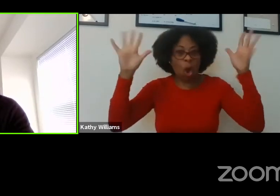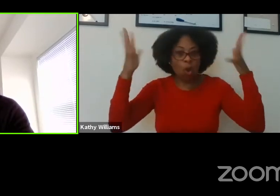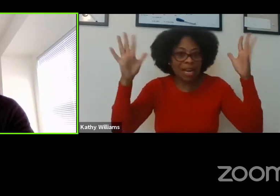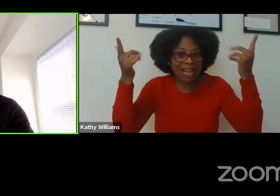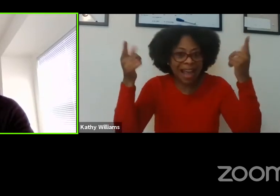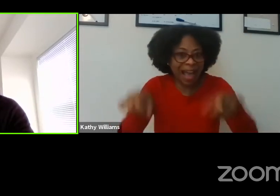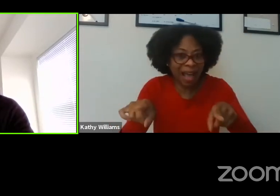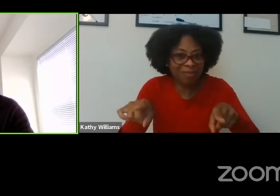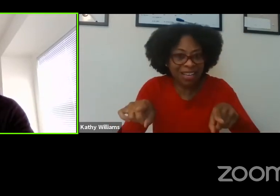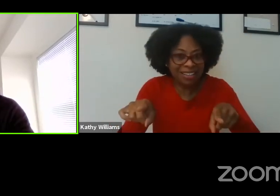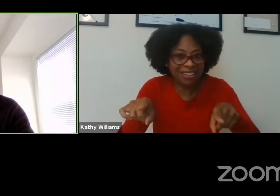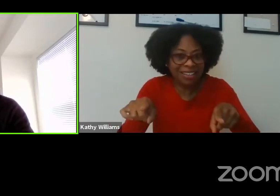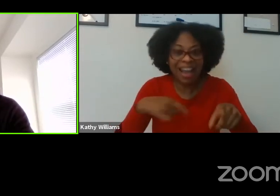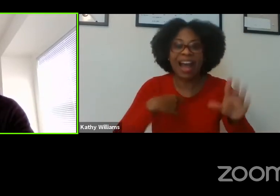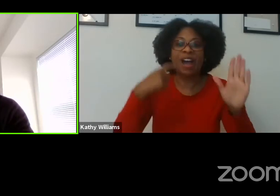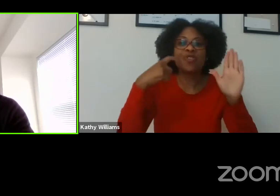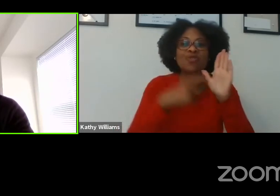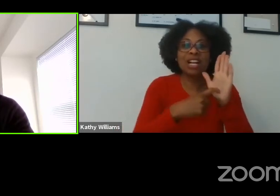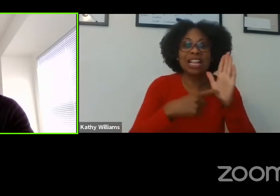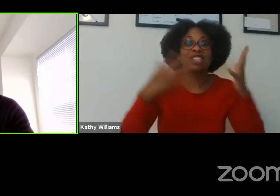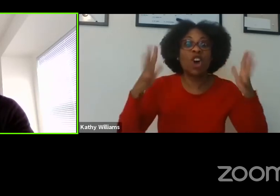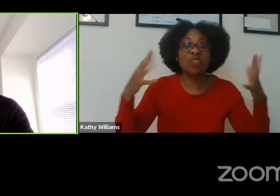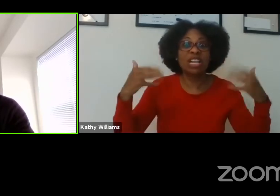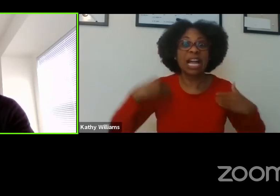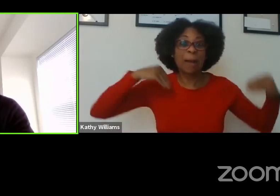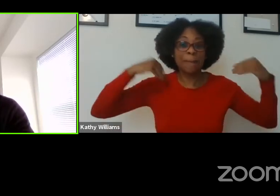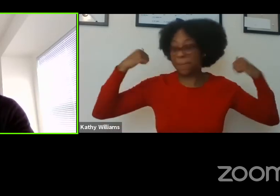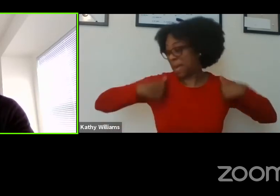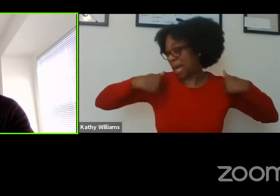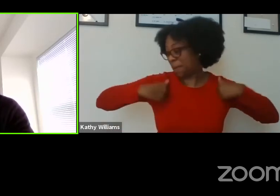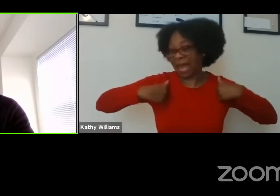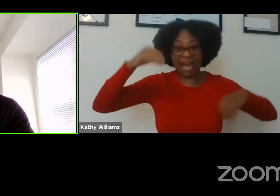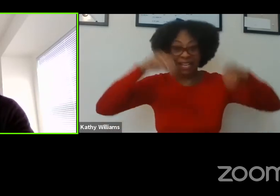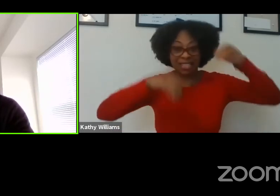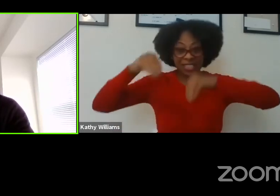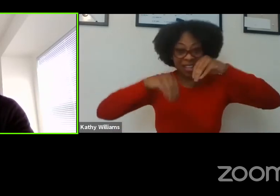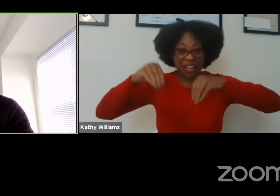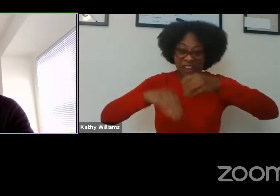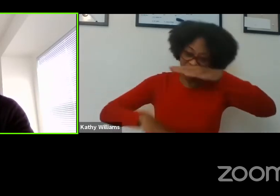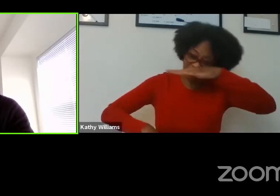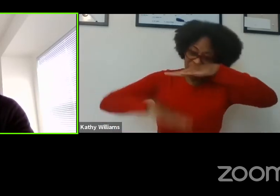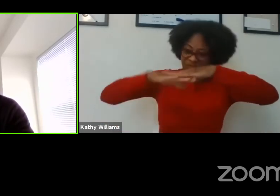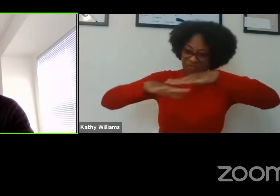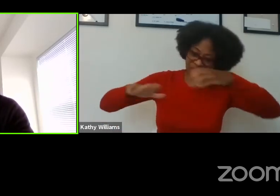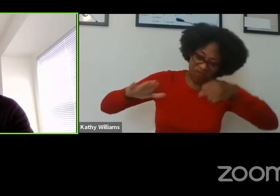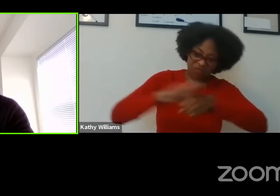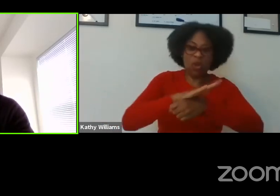And I recognized that I already had a backpack full of things that could help me traverse any obstacle, like